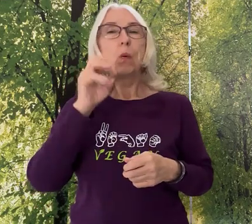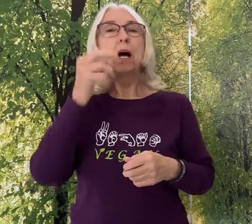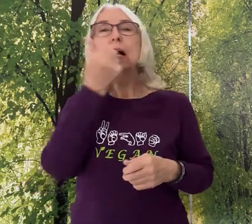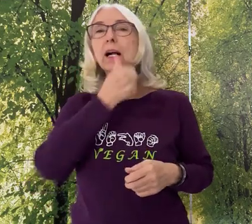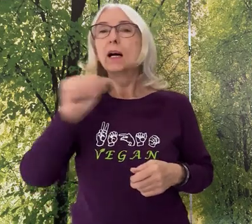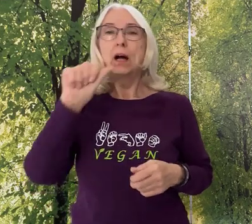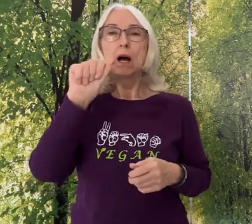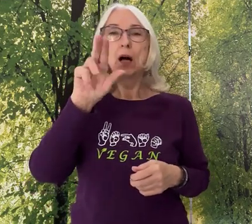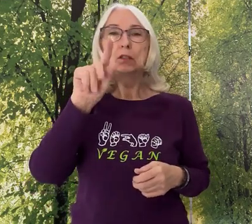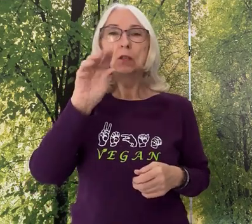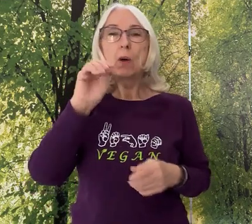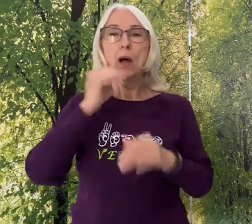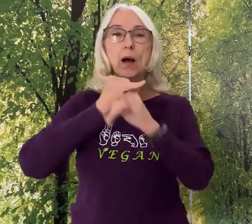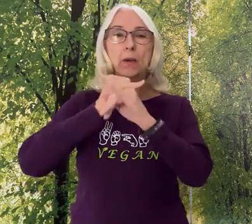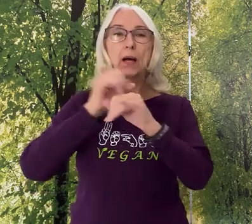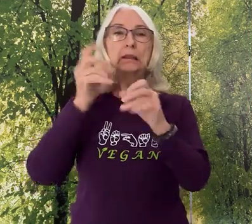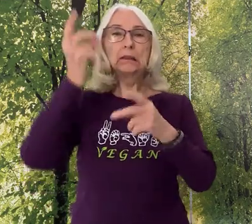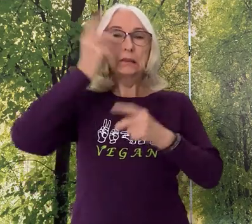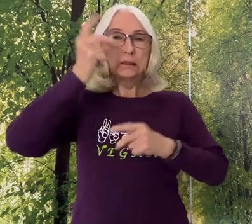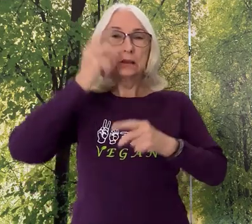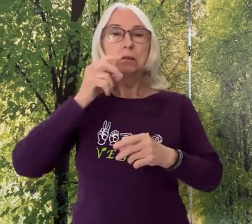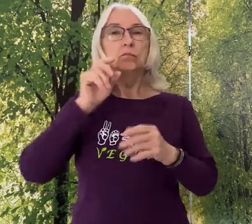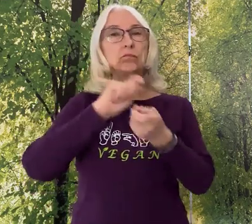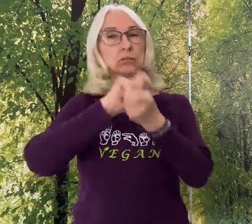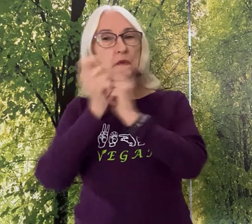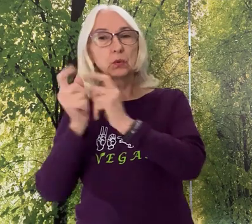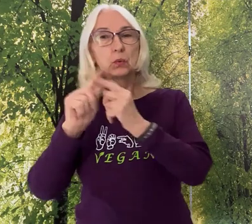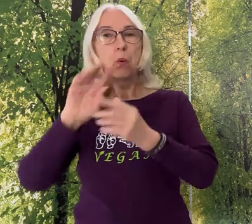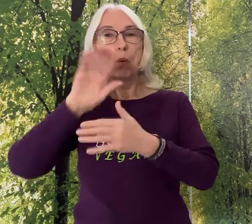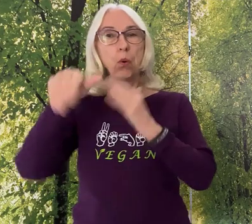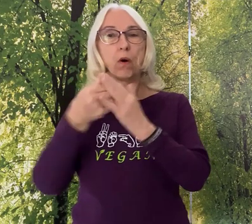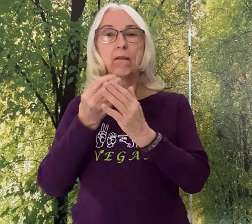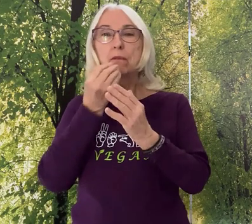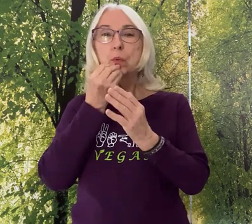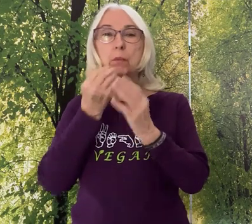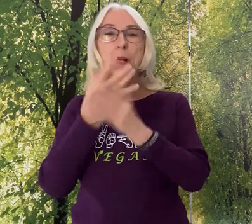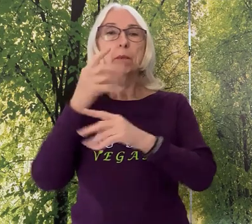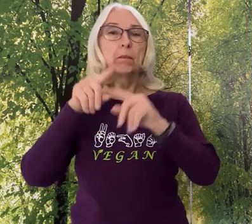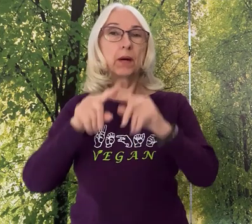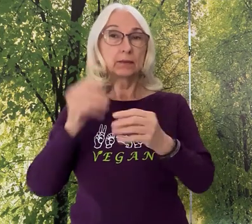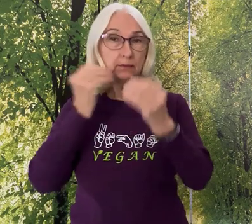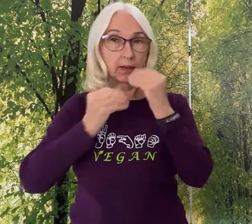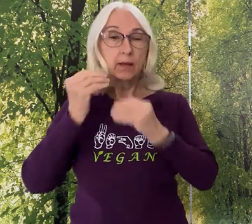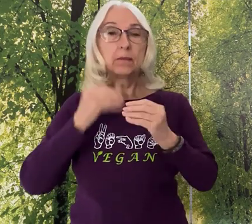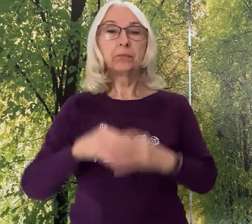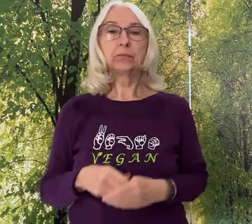or any autoimmune disease switch to a whole food plant-based diet.